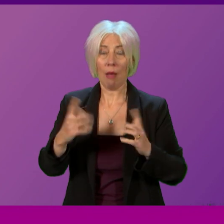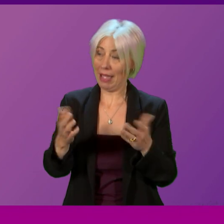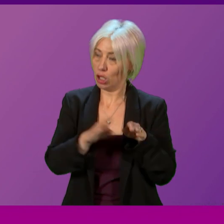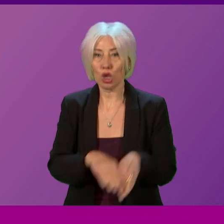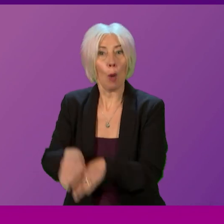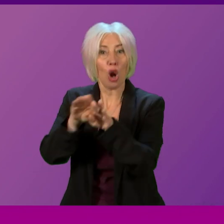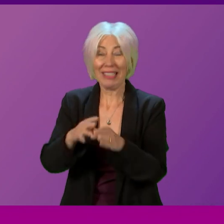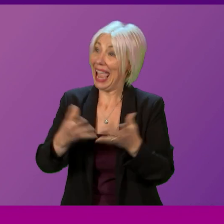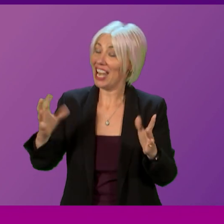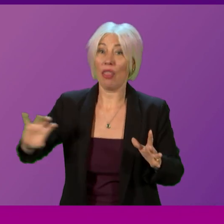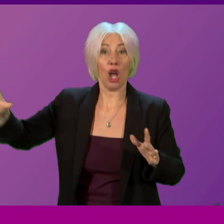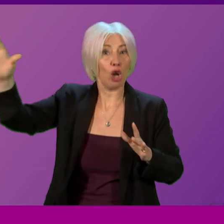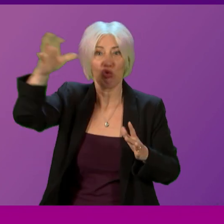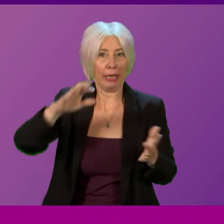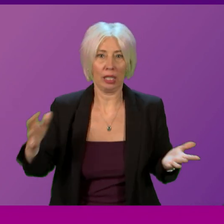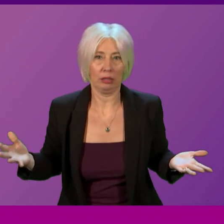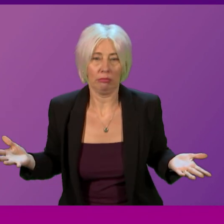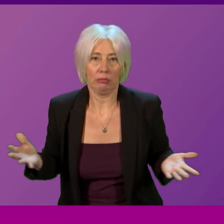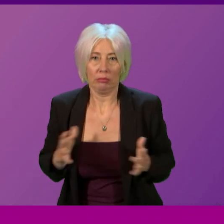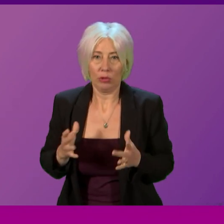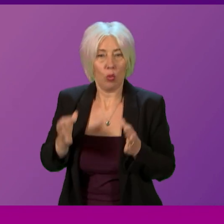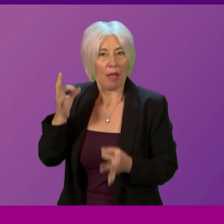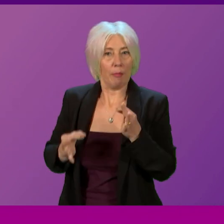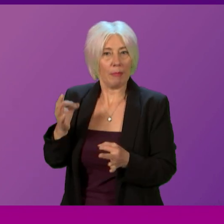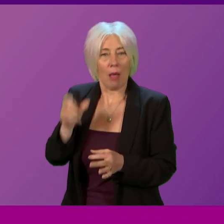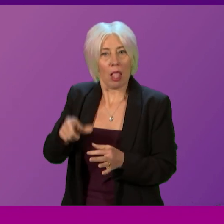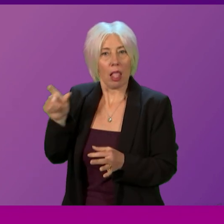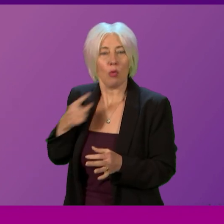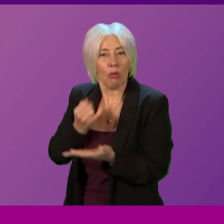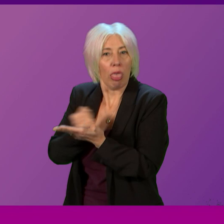country, we would not have politicians seeking to deny that.